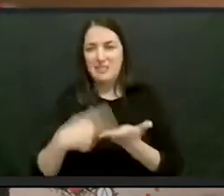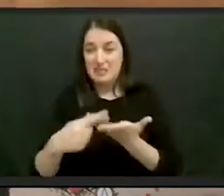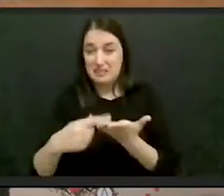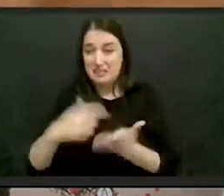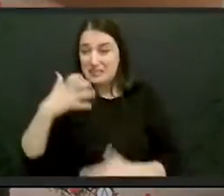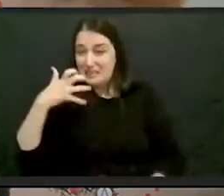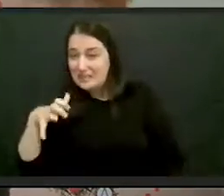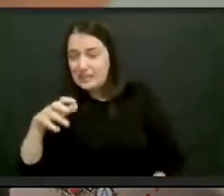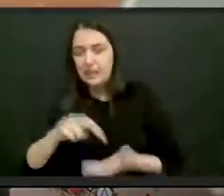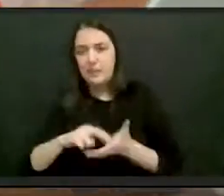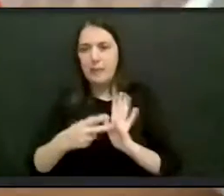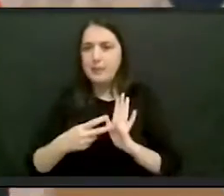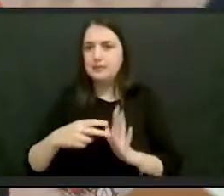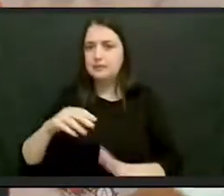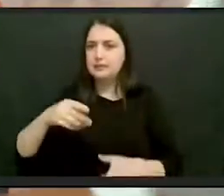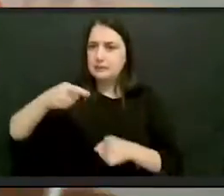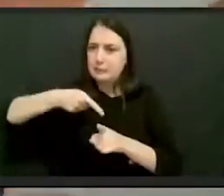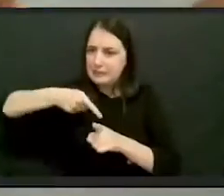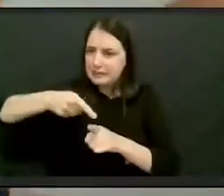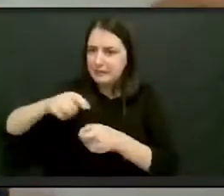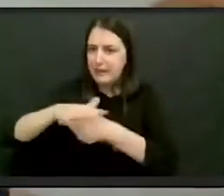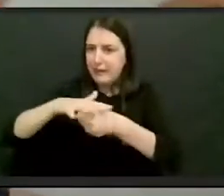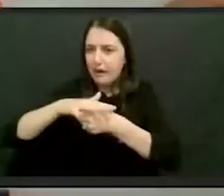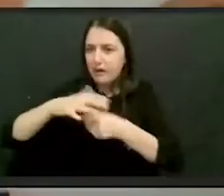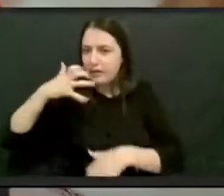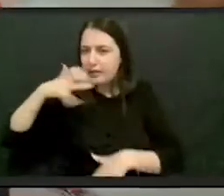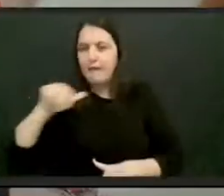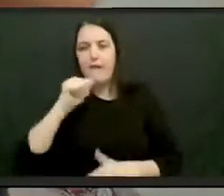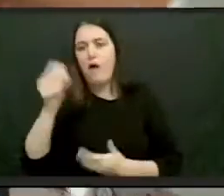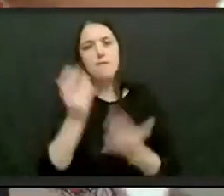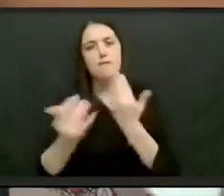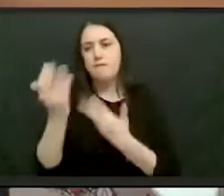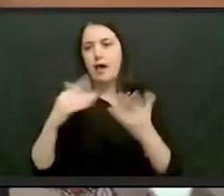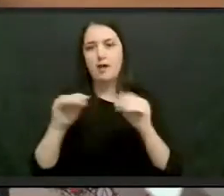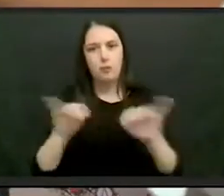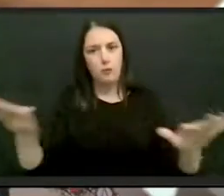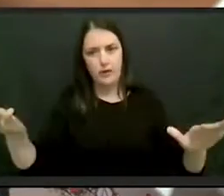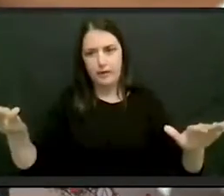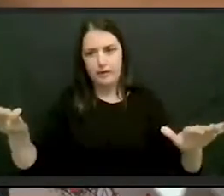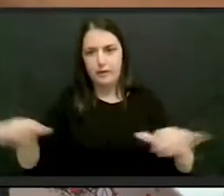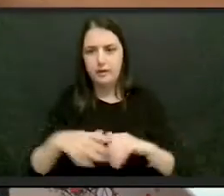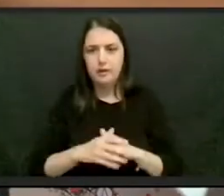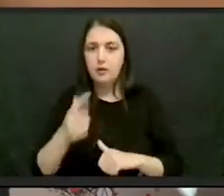fire that's moving in any direction. This is stuff that we are seeking and destroying based upon our IR flights and